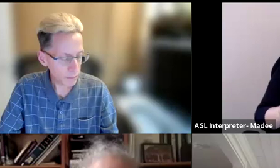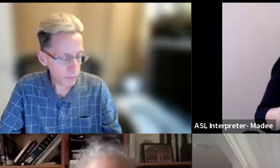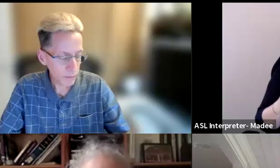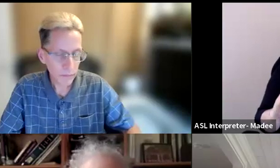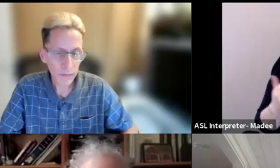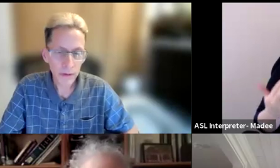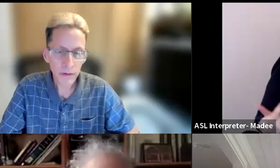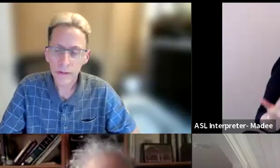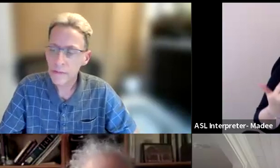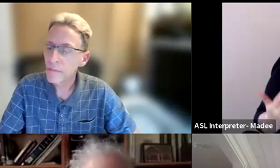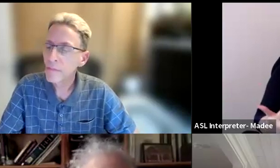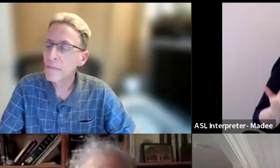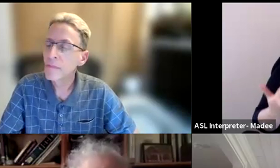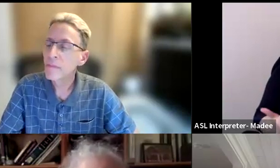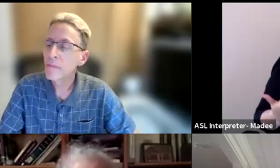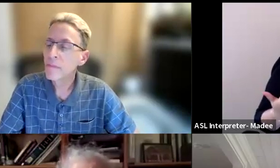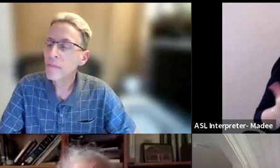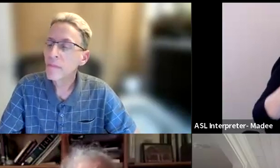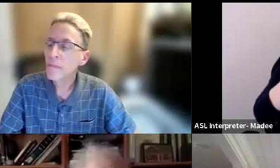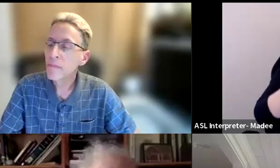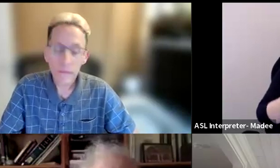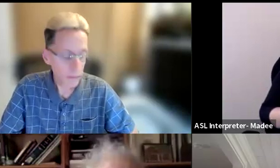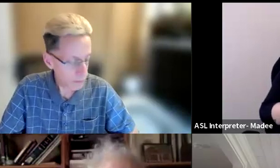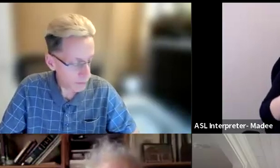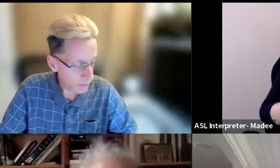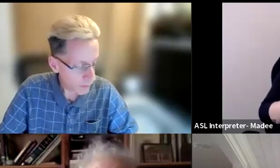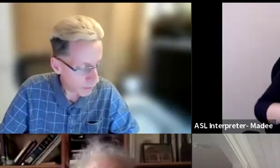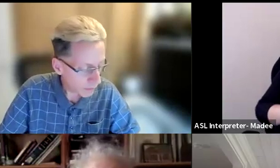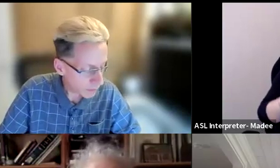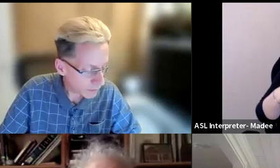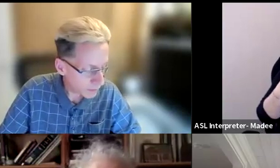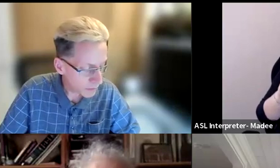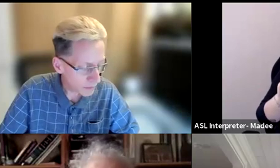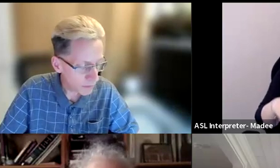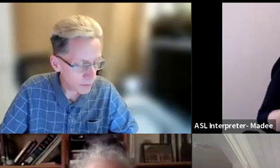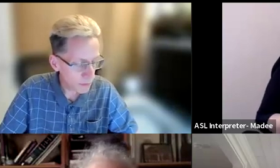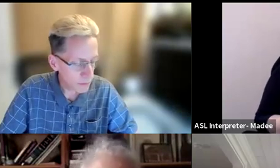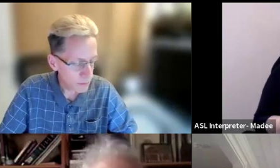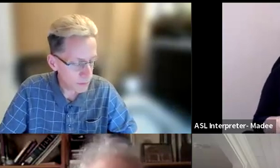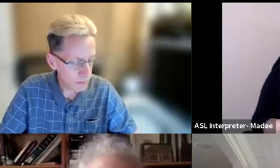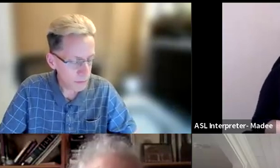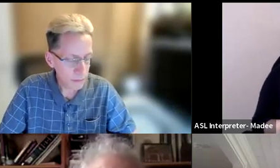Rebecca /APRIL: We haven't had new apartments built in over 20 years. We have a severe housing shortage